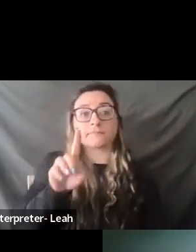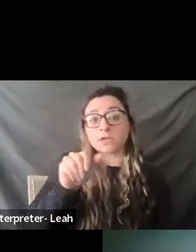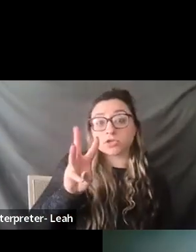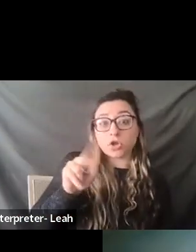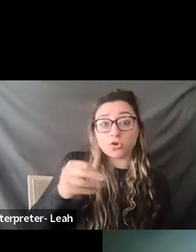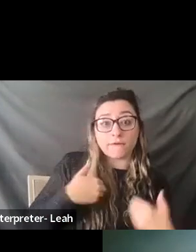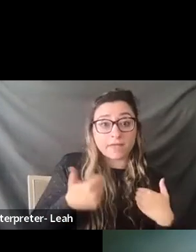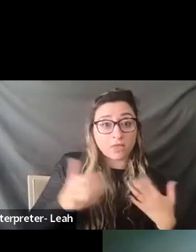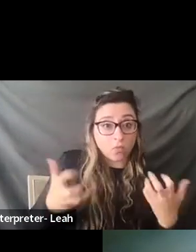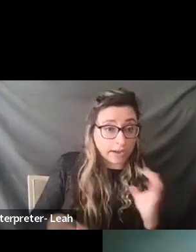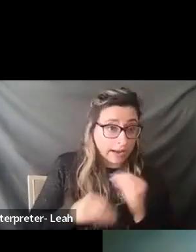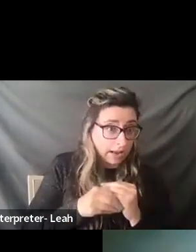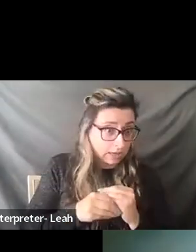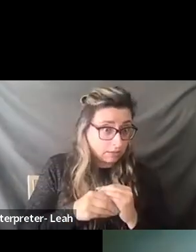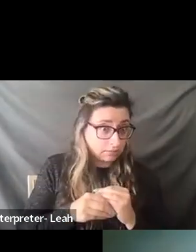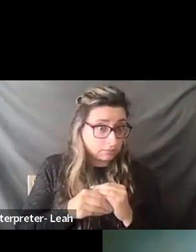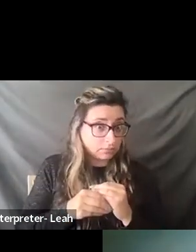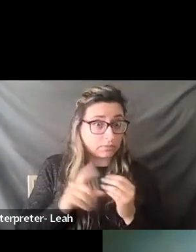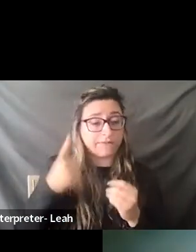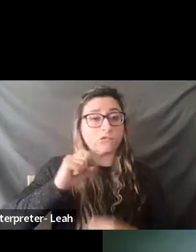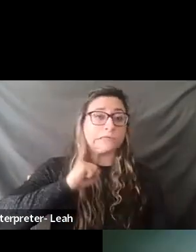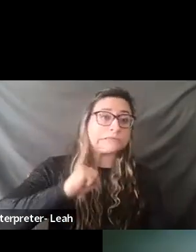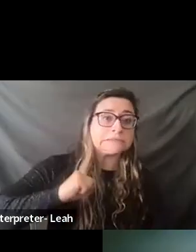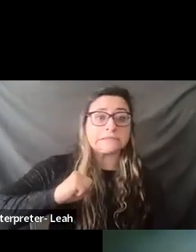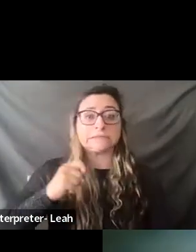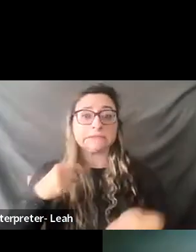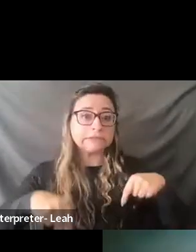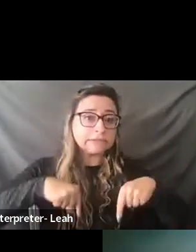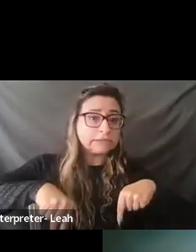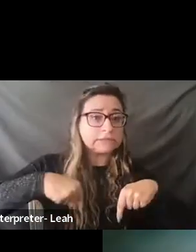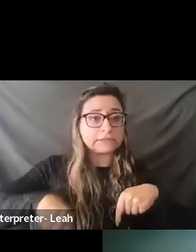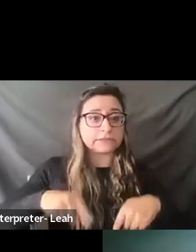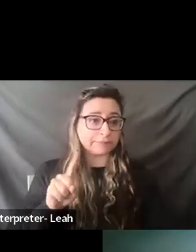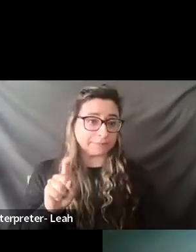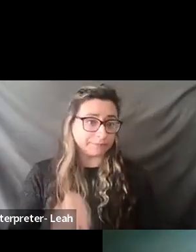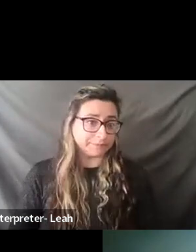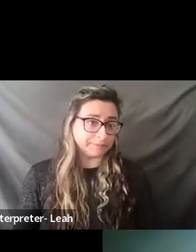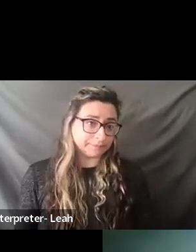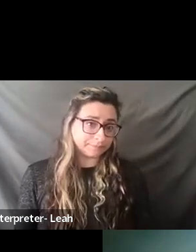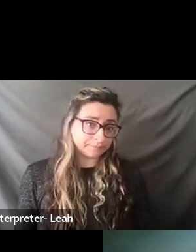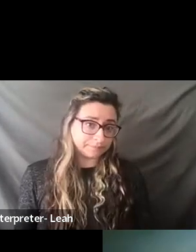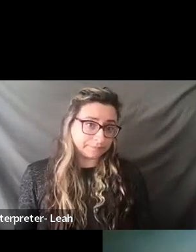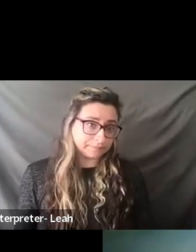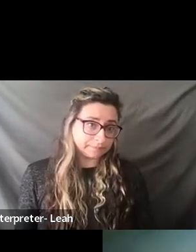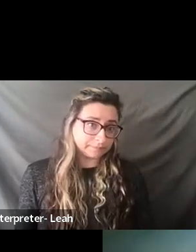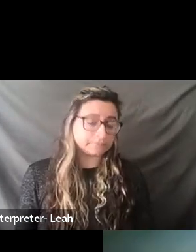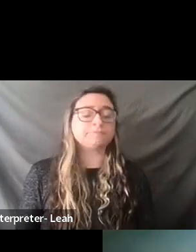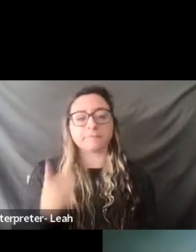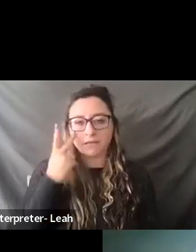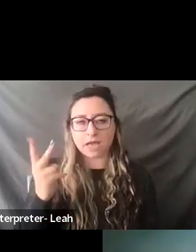that the consumer and the person is wanting.